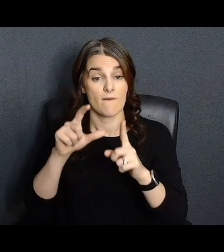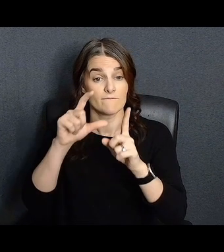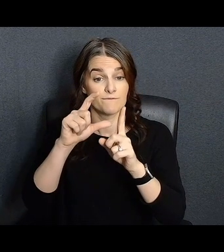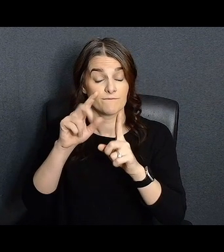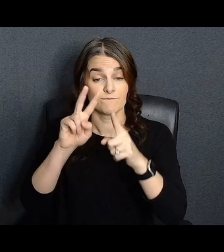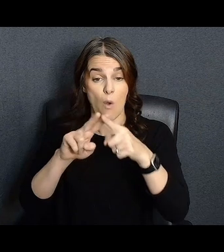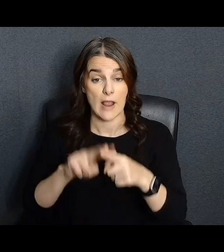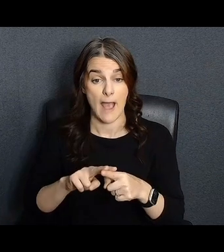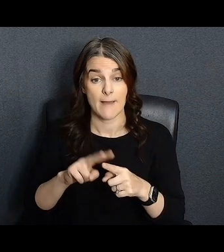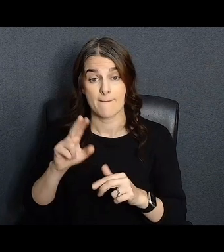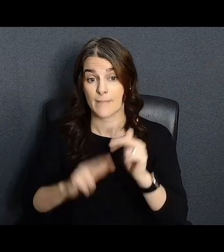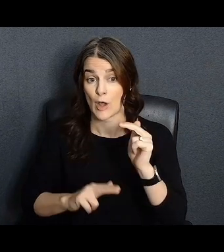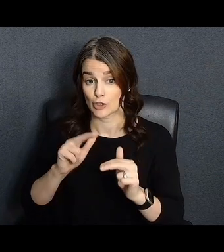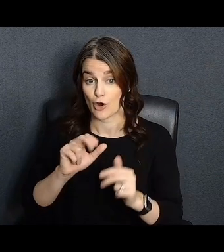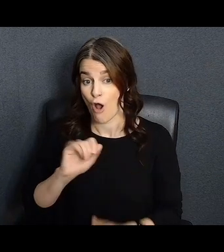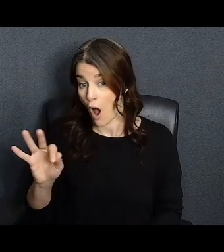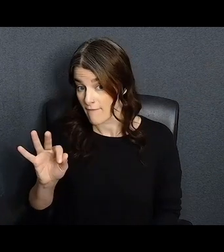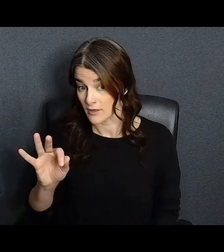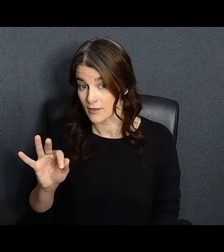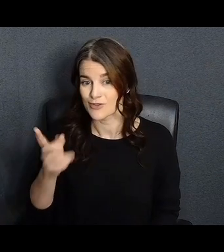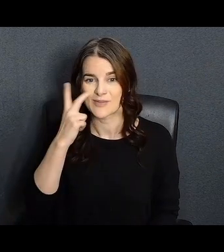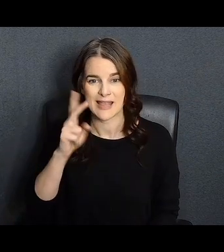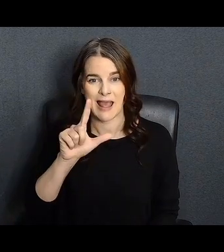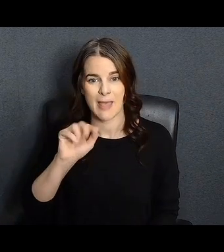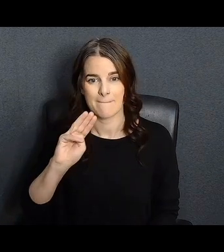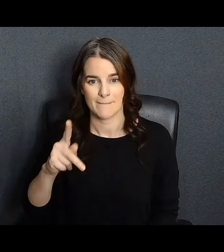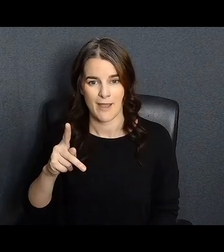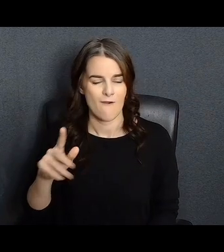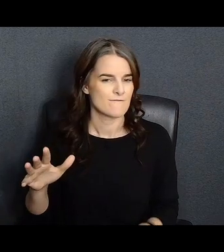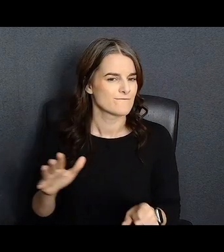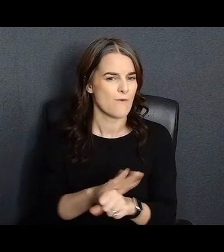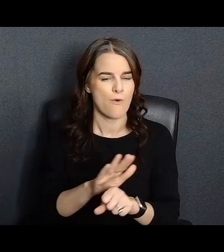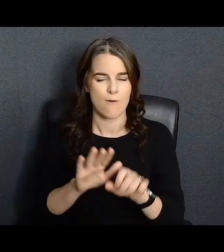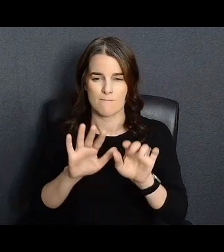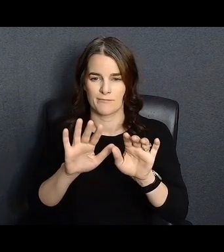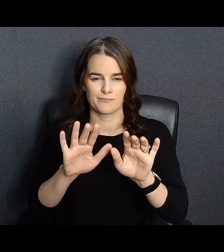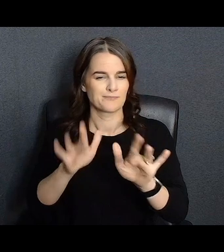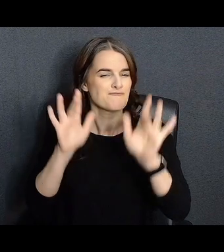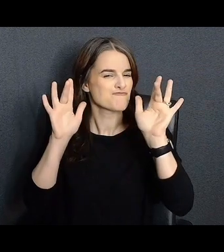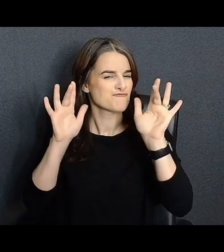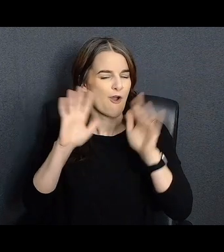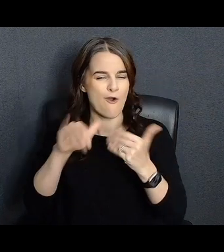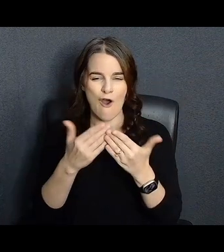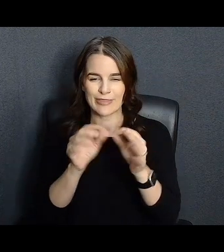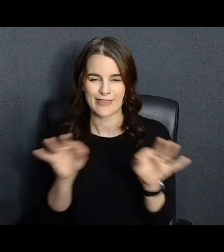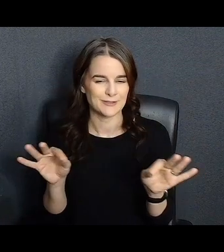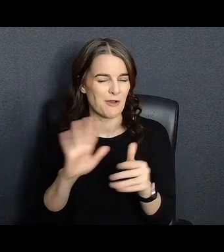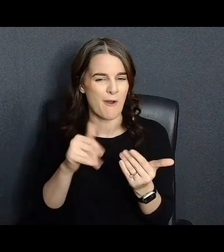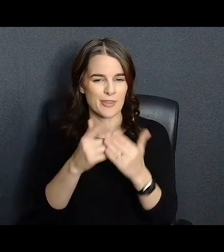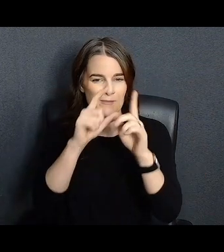now you see LAMP in its full glory. This is all of the language and all of the words that you have access to in this system.